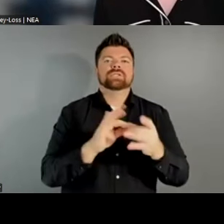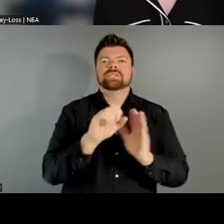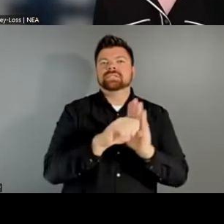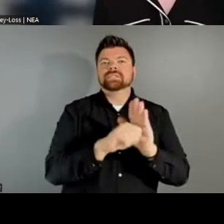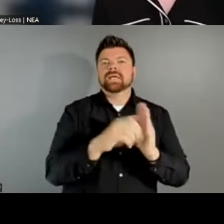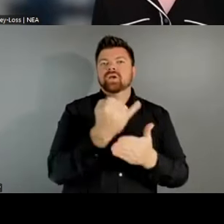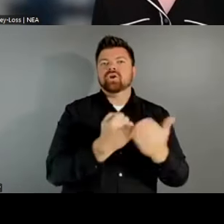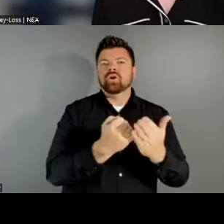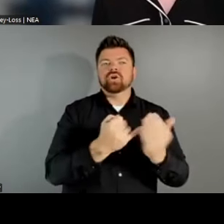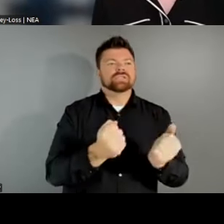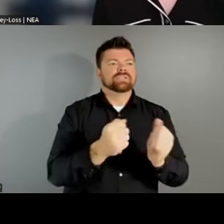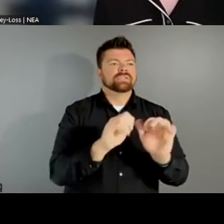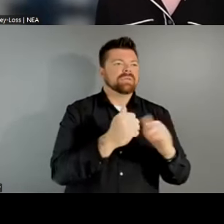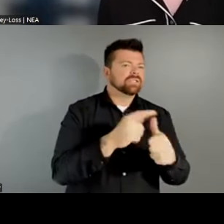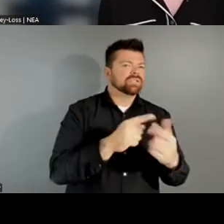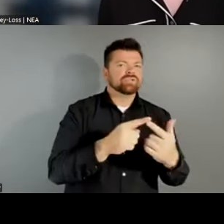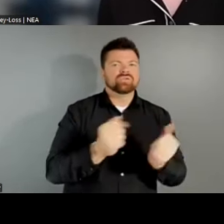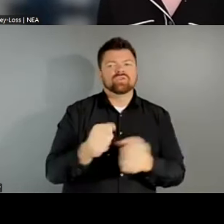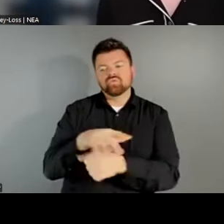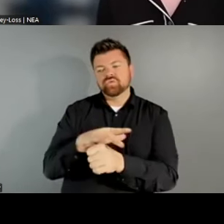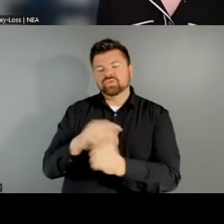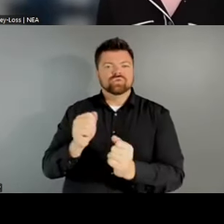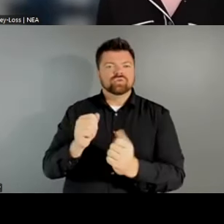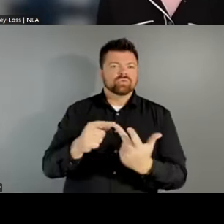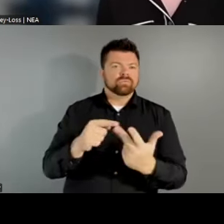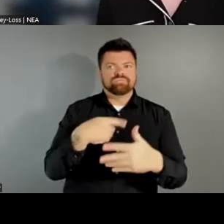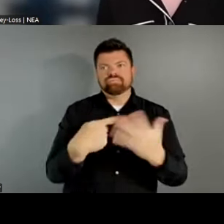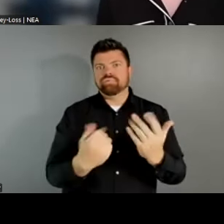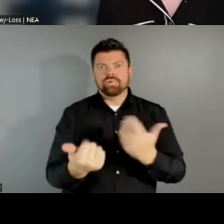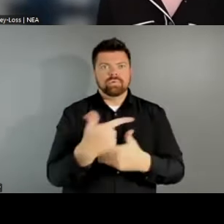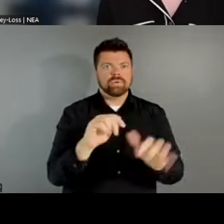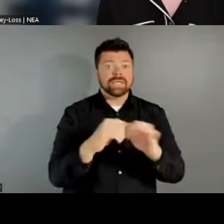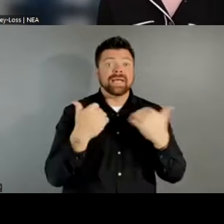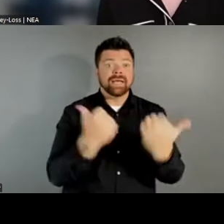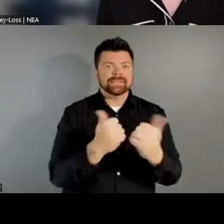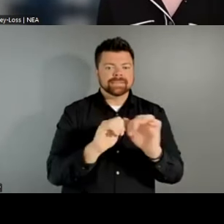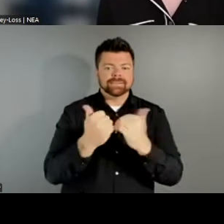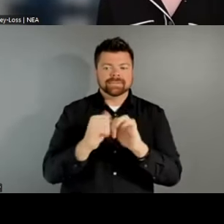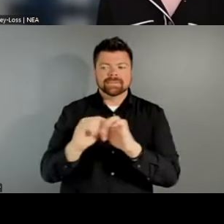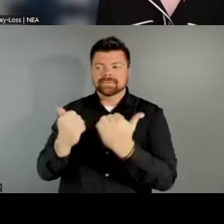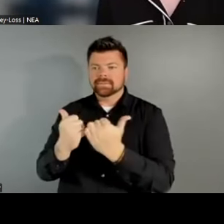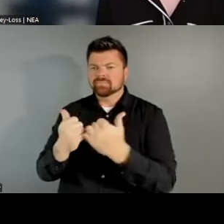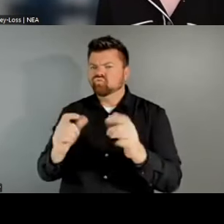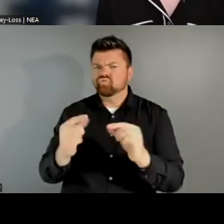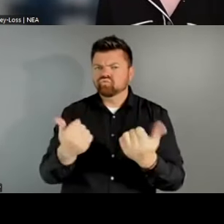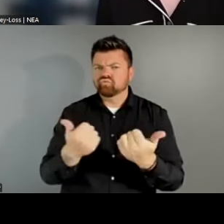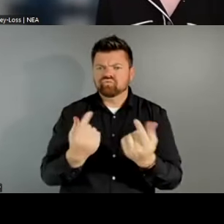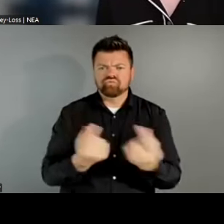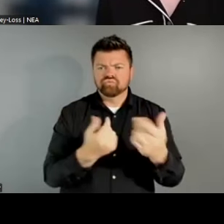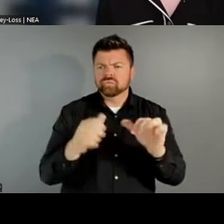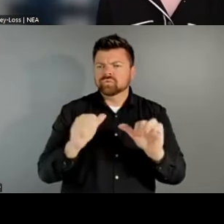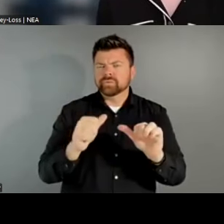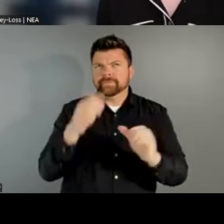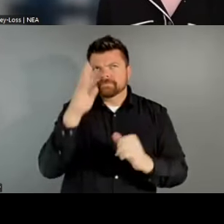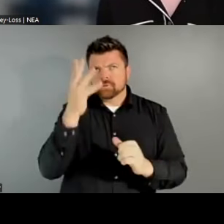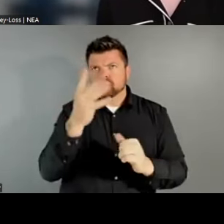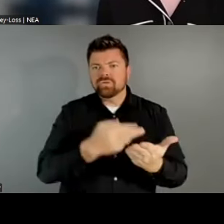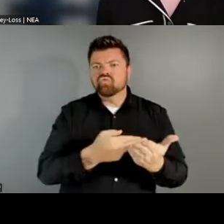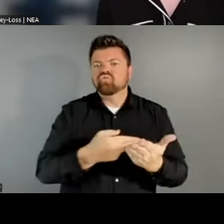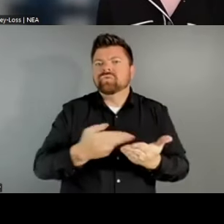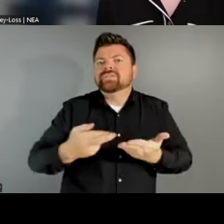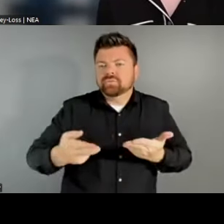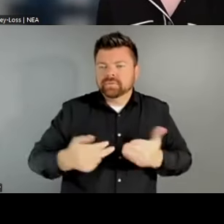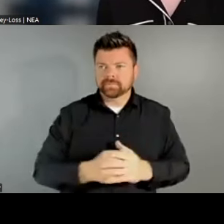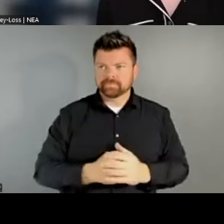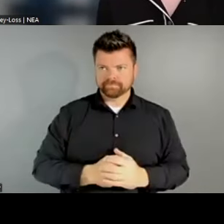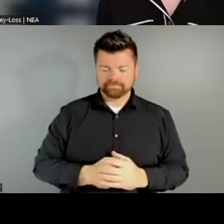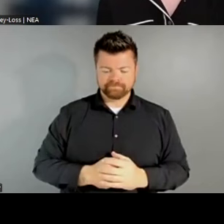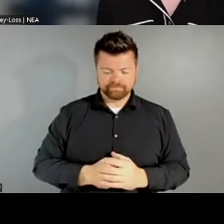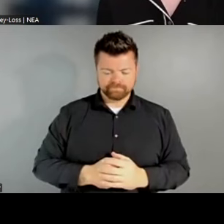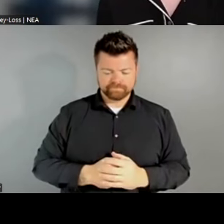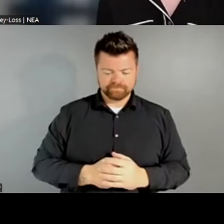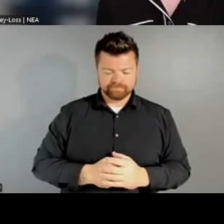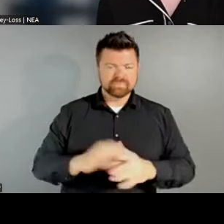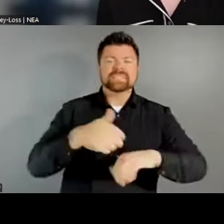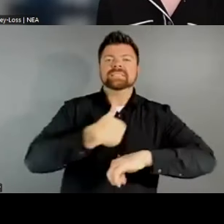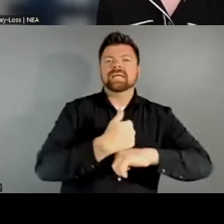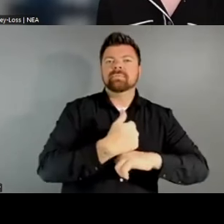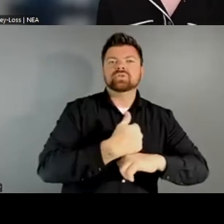regional arts agencies, and local arts agencies, is try to create the resources and inclination to